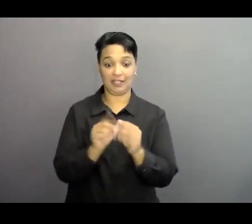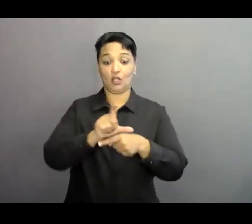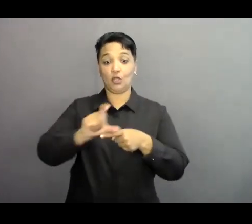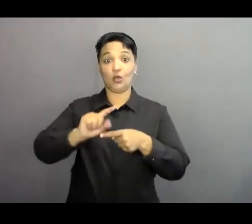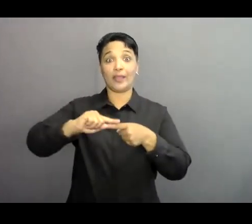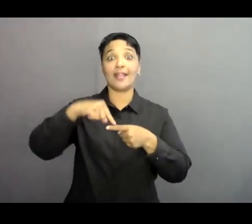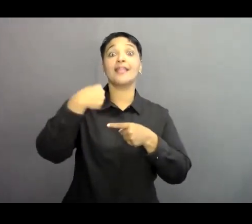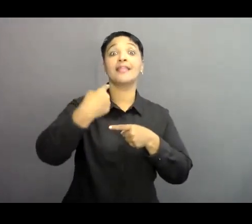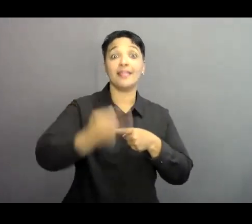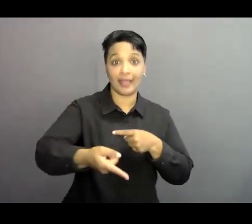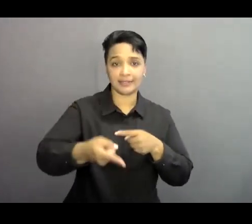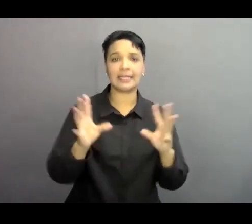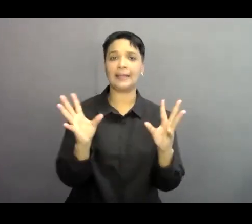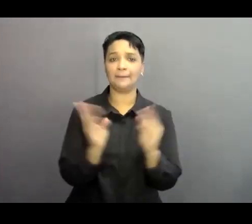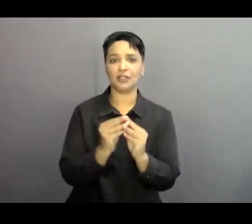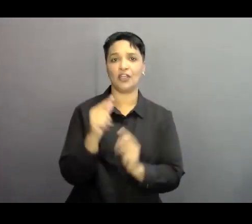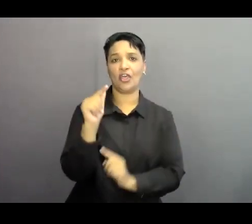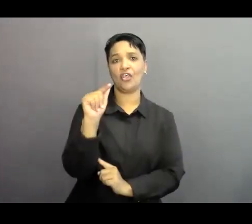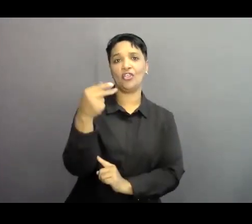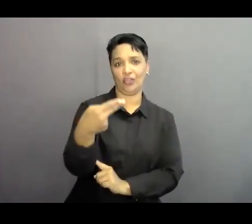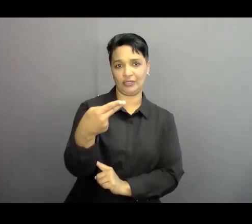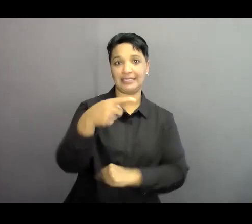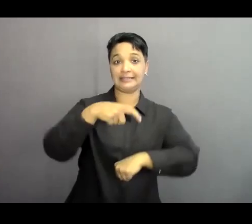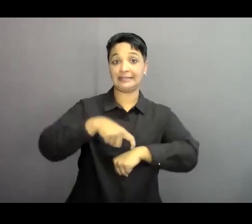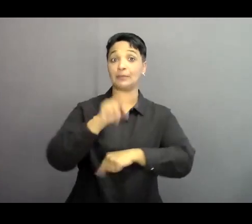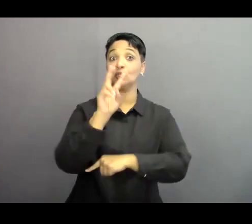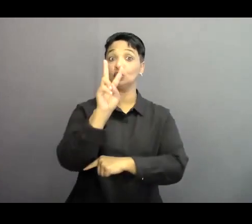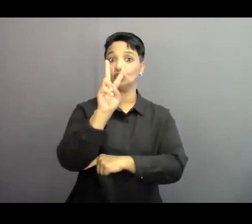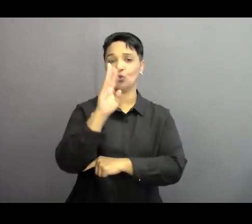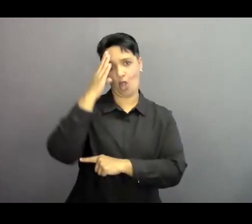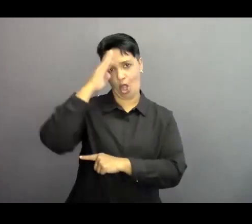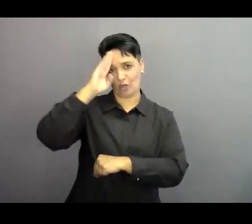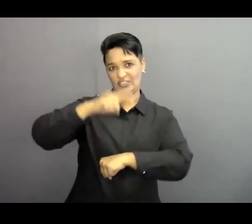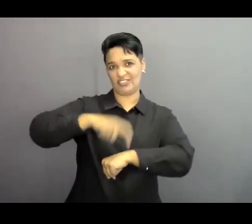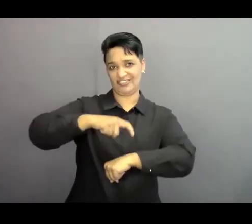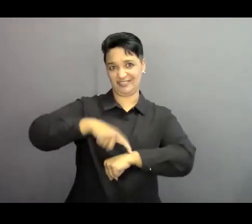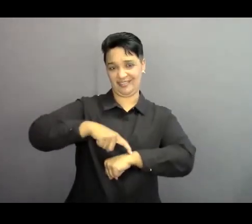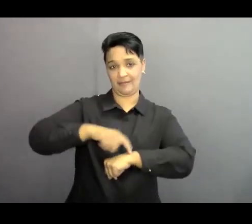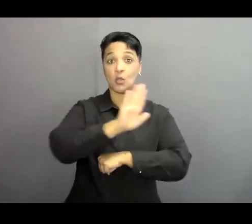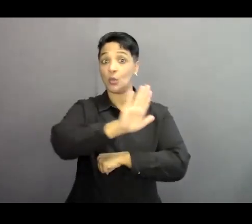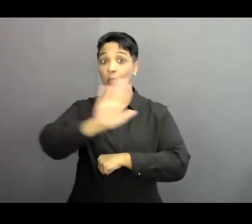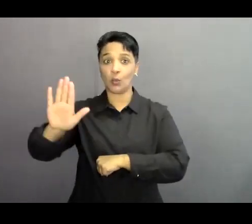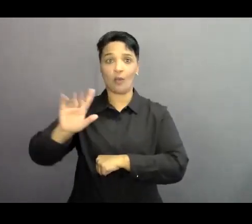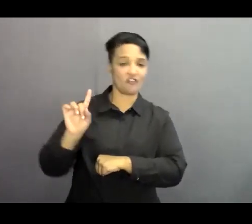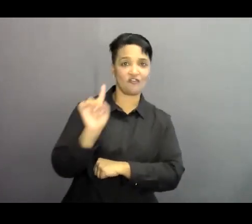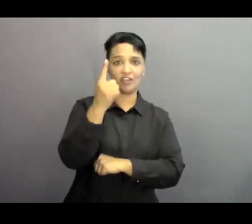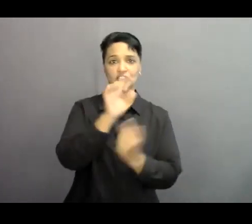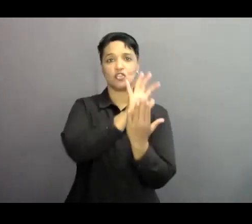on Thursday at 2.00pm Irish time where you'll be finalising your first draft of your section as a